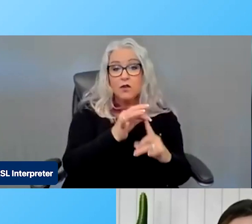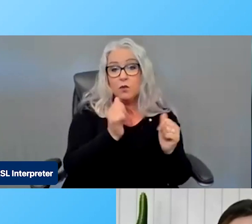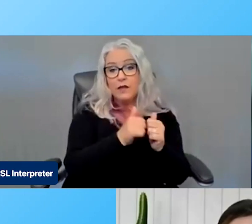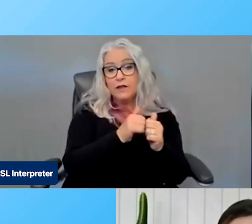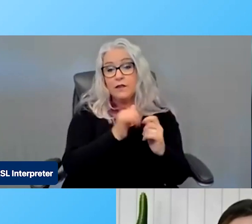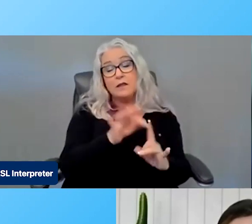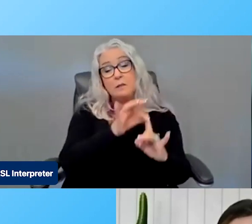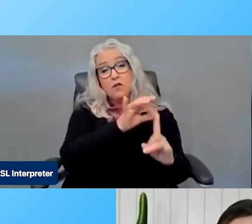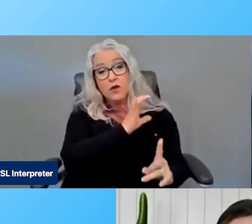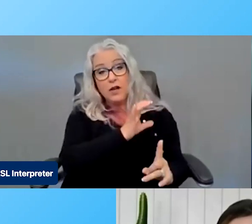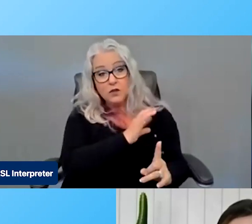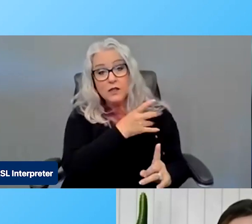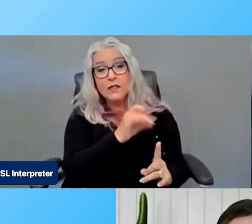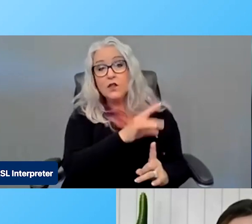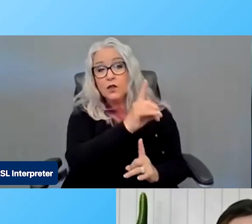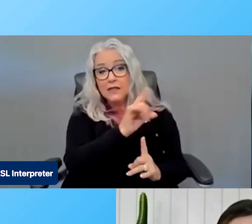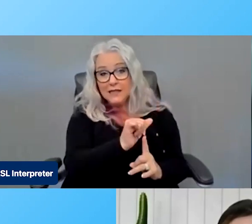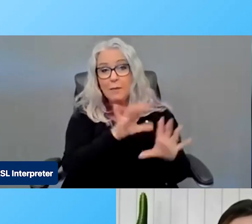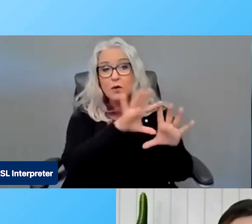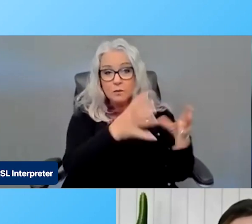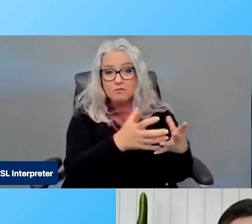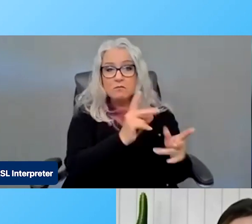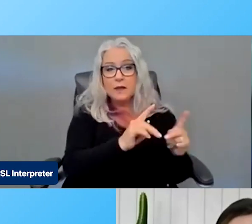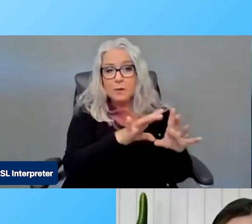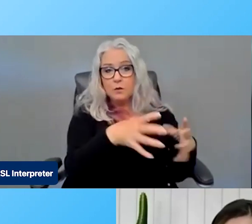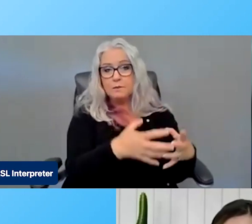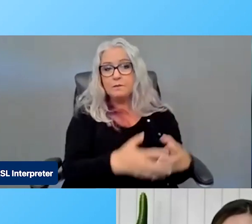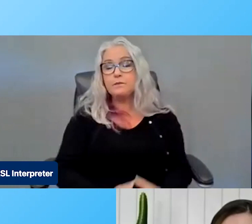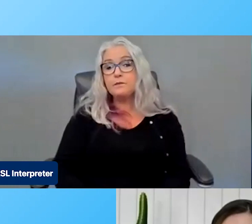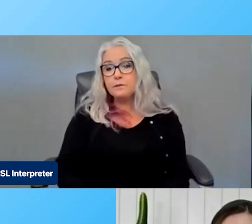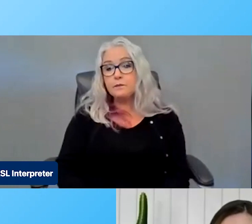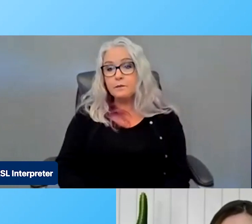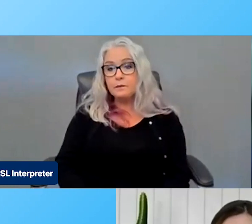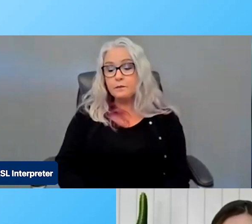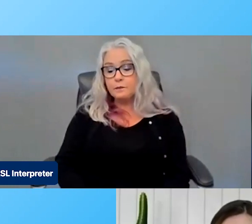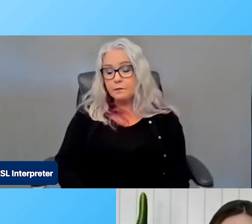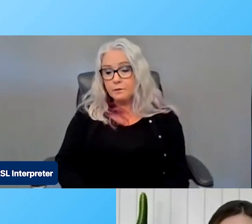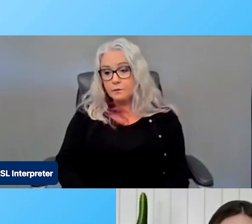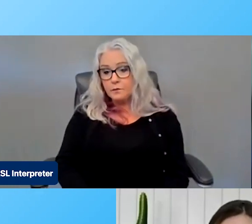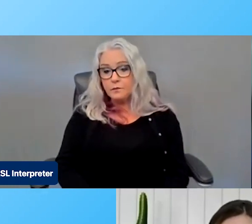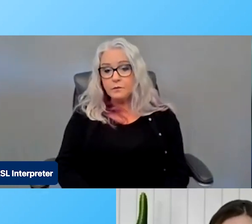would be the disabled population. We think that because of the recovery system is broken, then